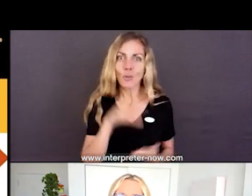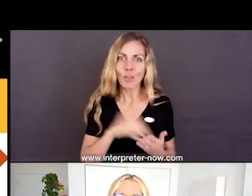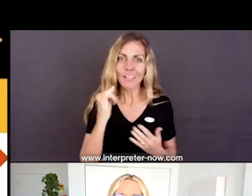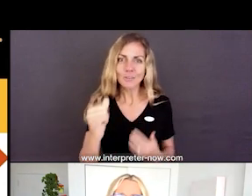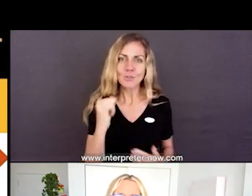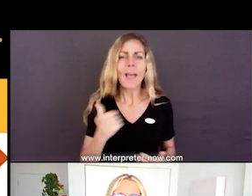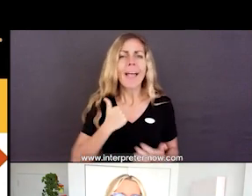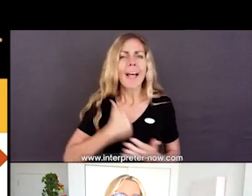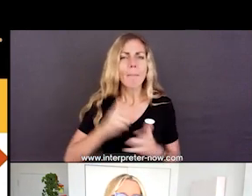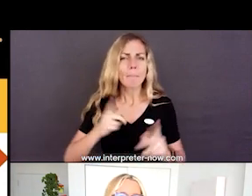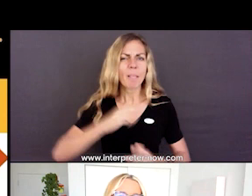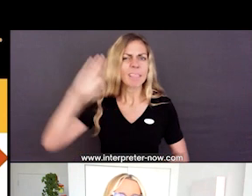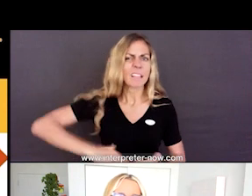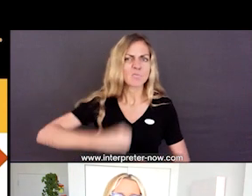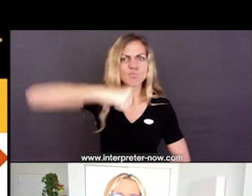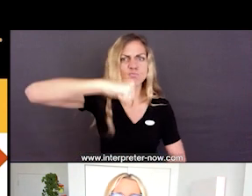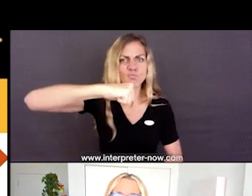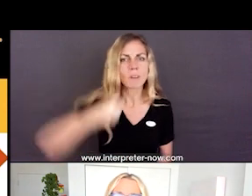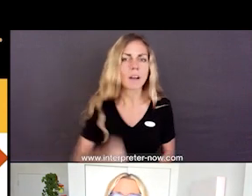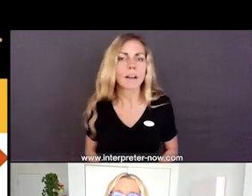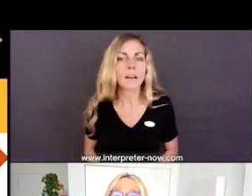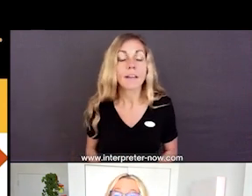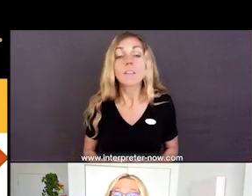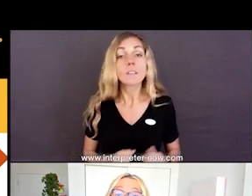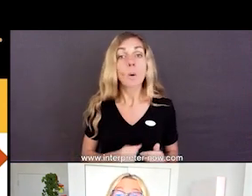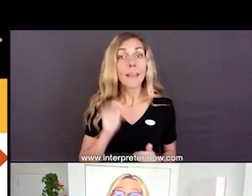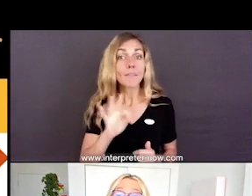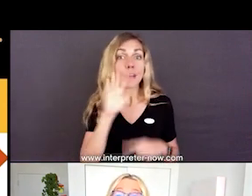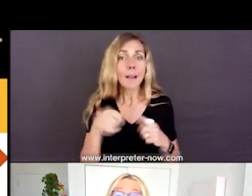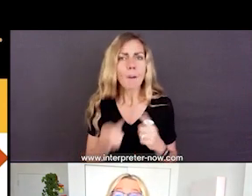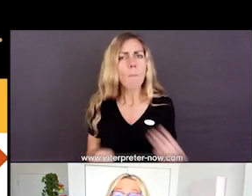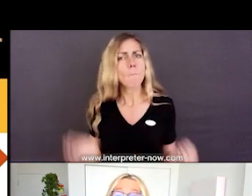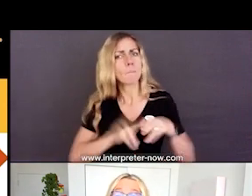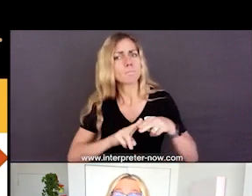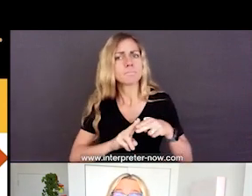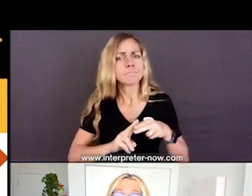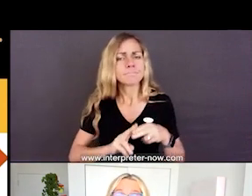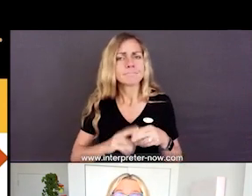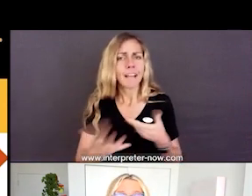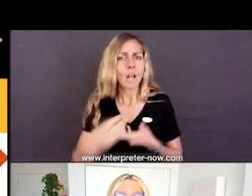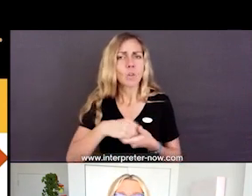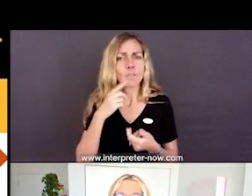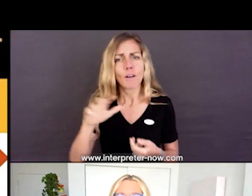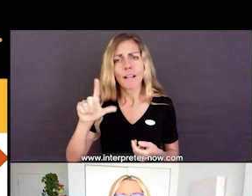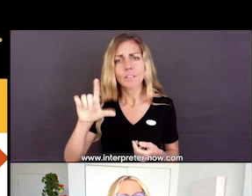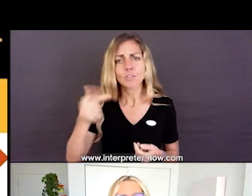So say you're talking about greater inclusion for LGBTQIA+ folks and a leader says, I don't